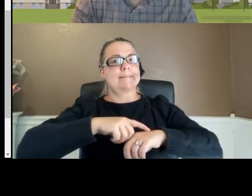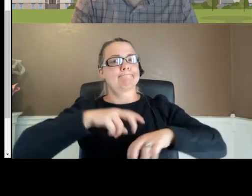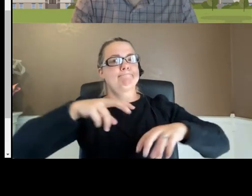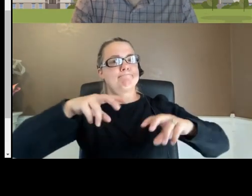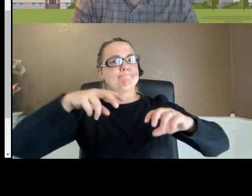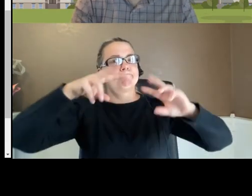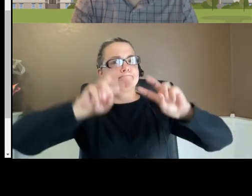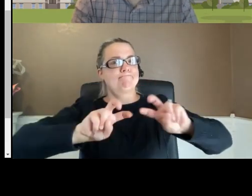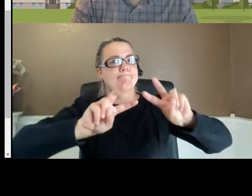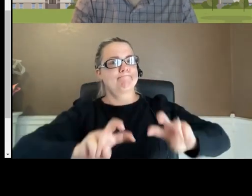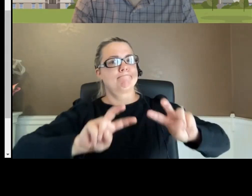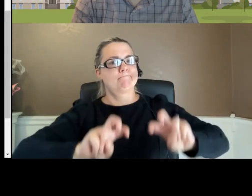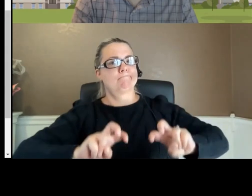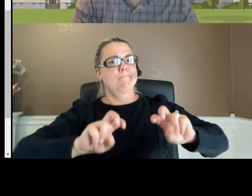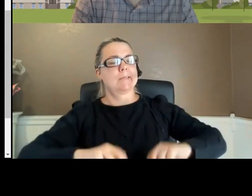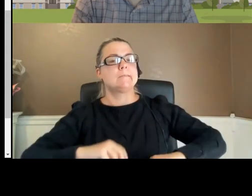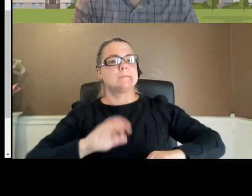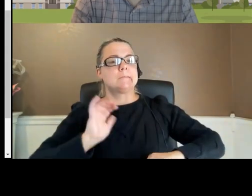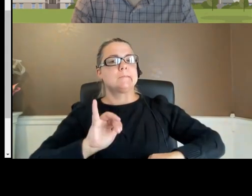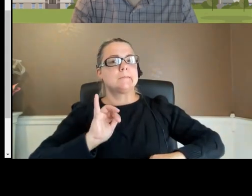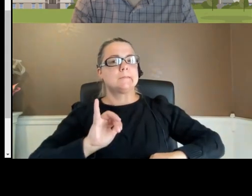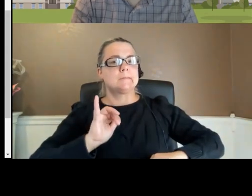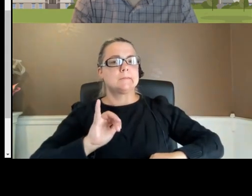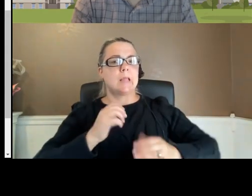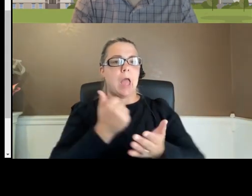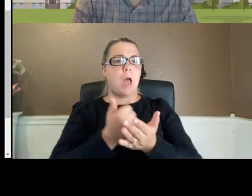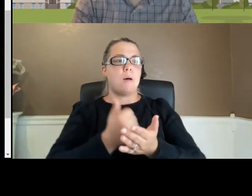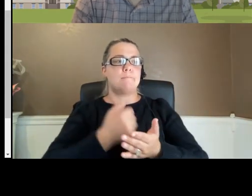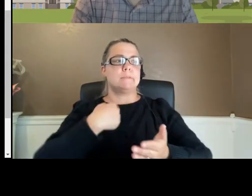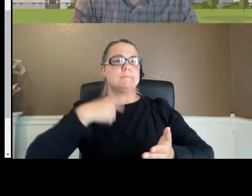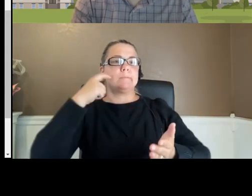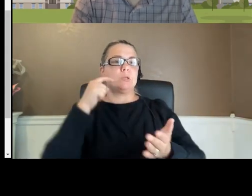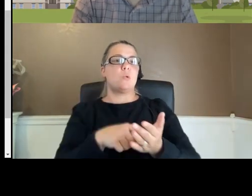So, you know, that is there to help me notice that there is a jump in level. In this case,